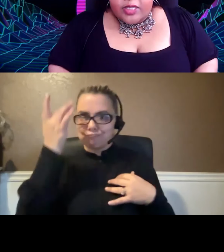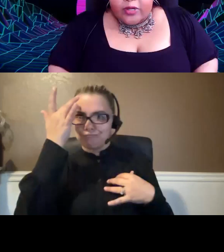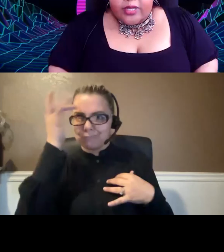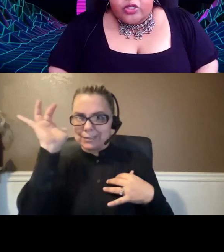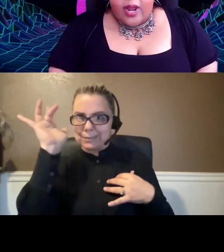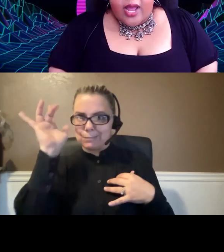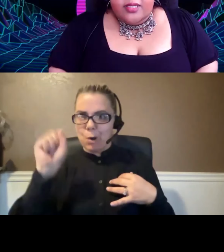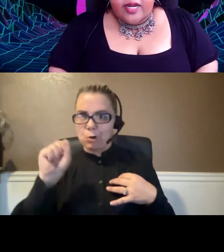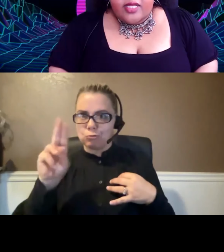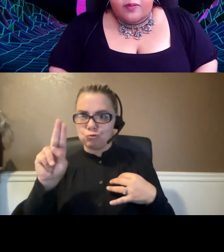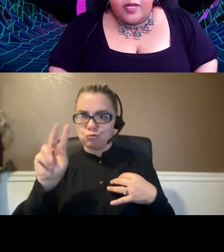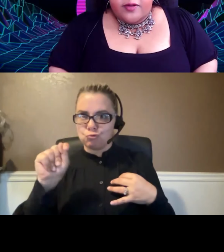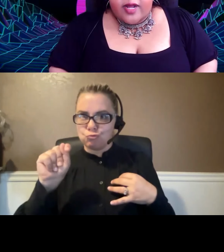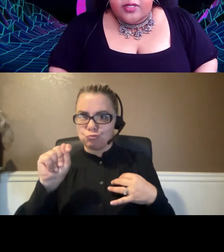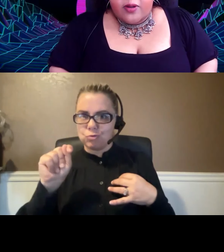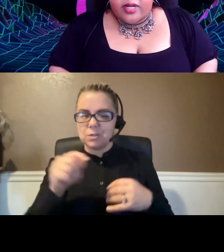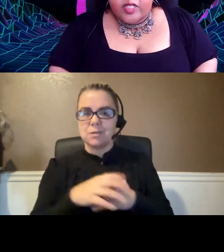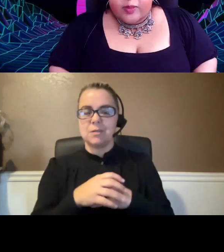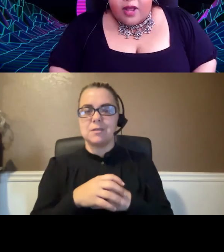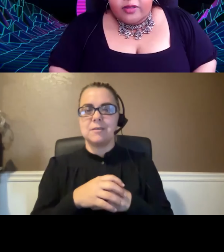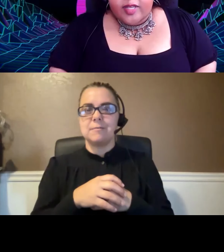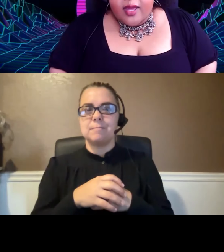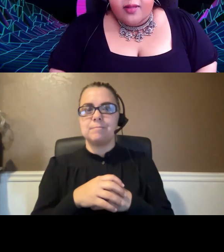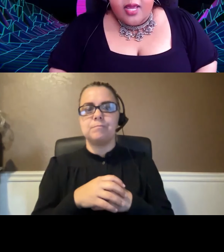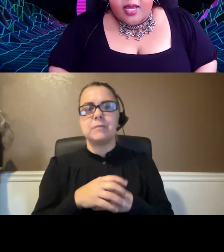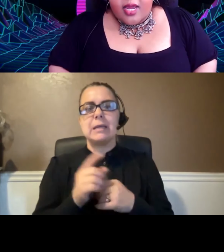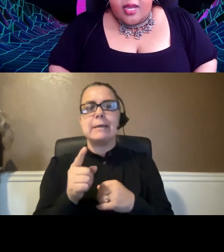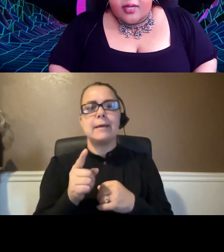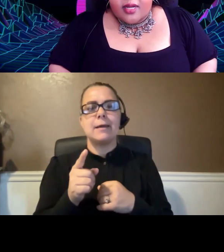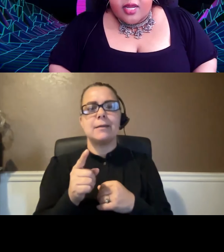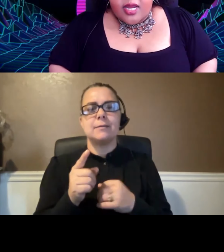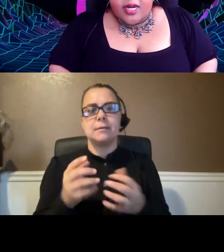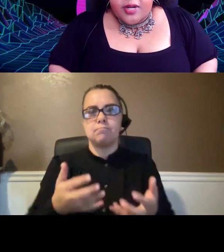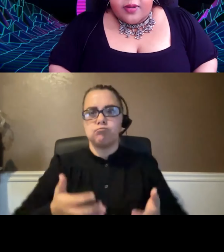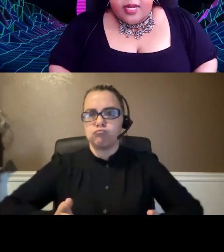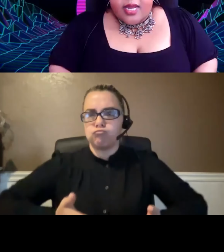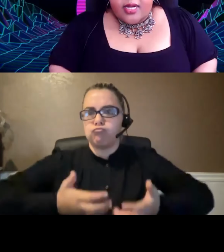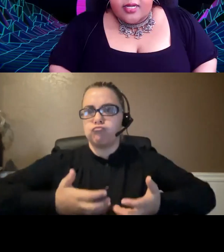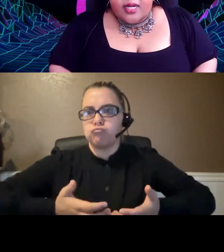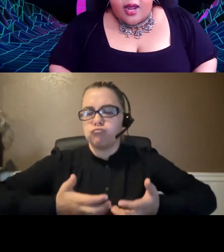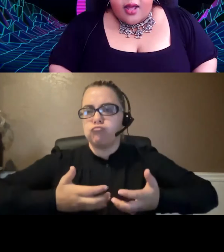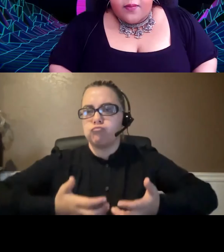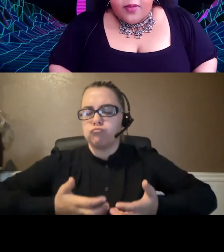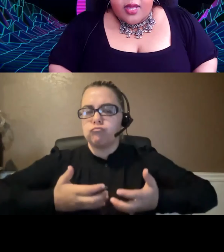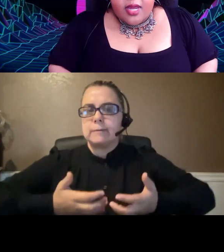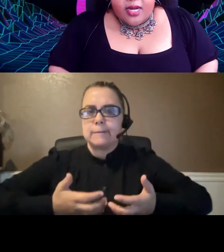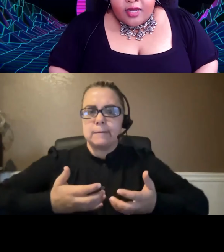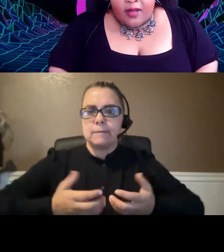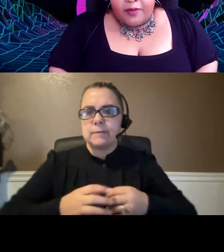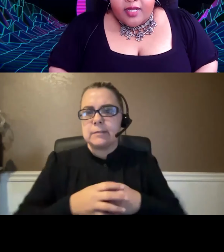going through trials, that is being utilized on a small scale in companies,